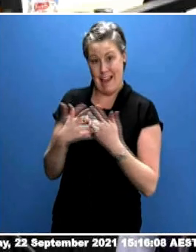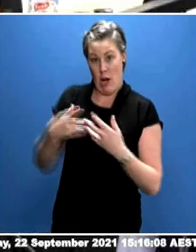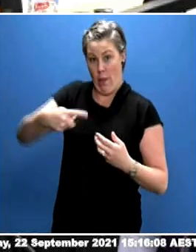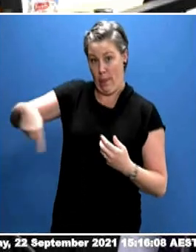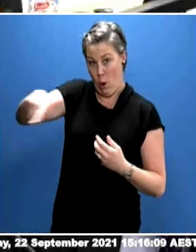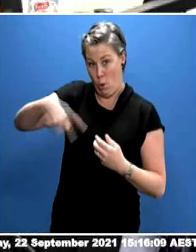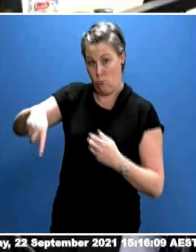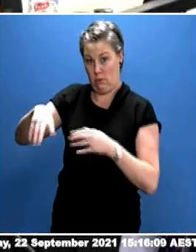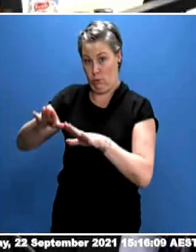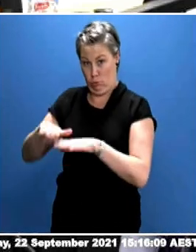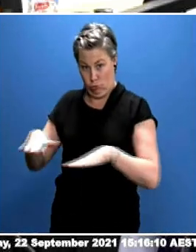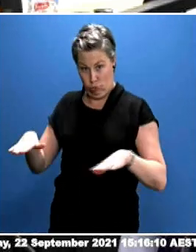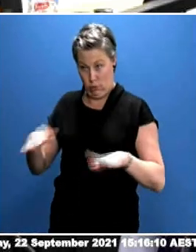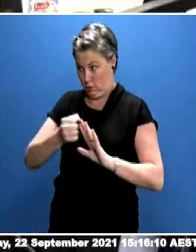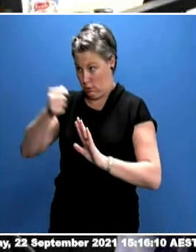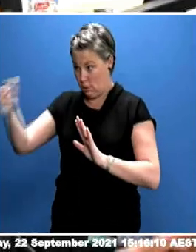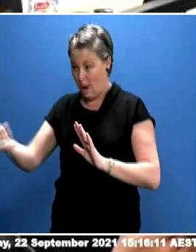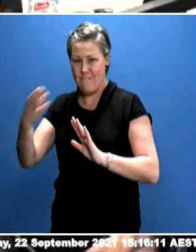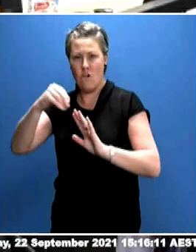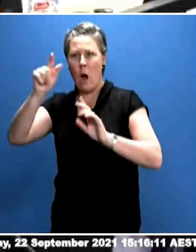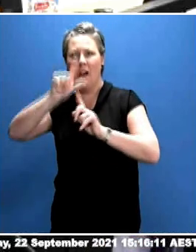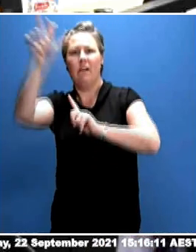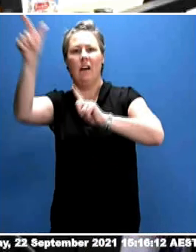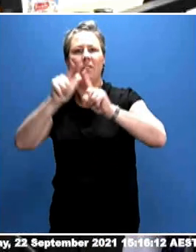remote communities, not from the Perth suburbs?